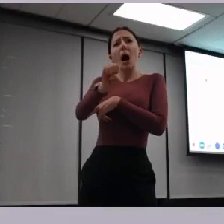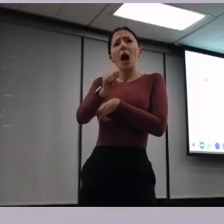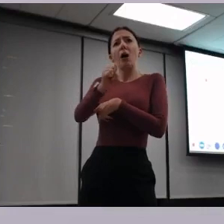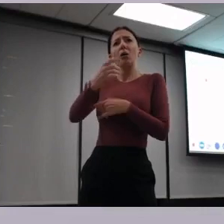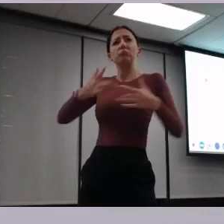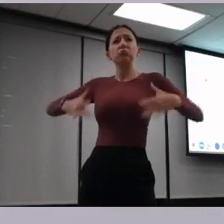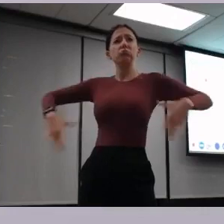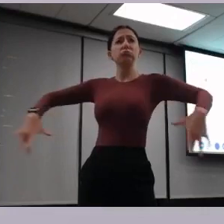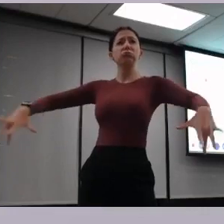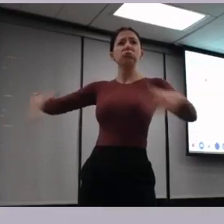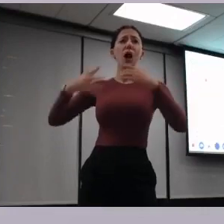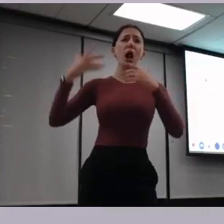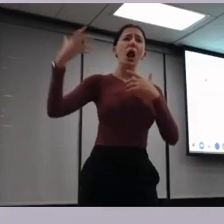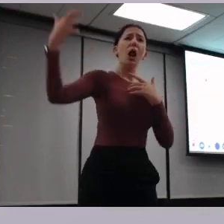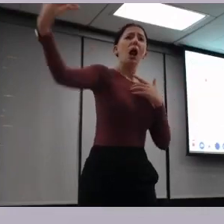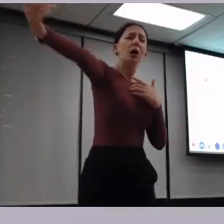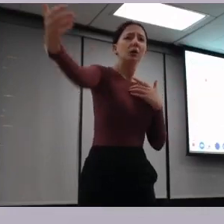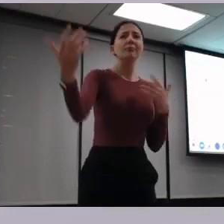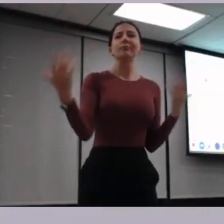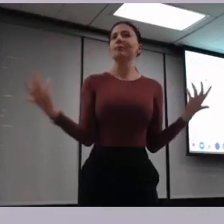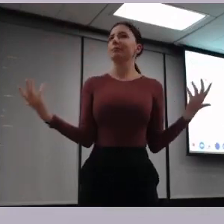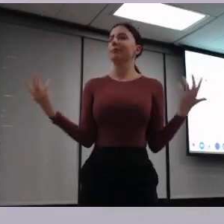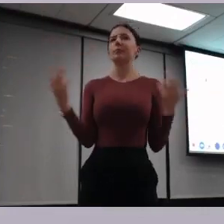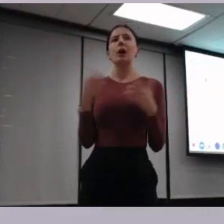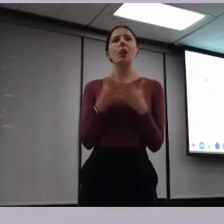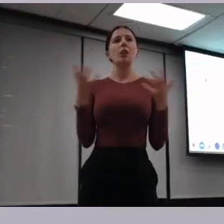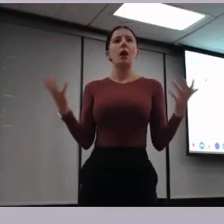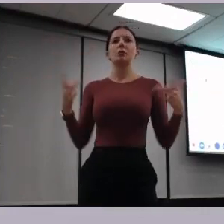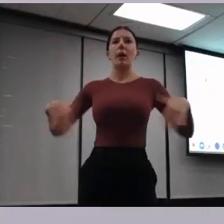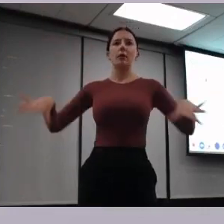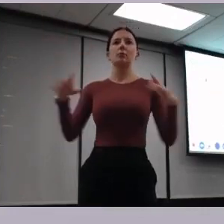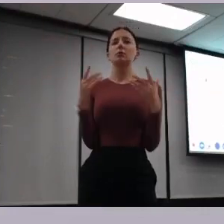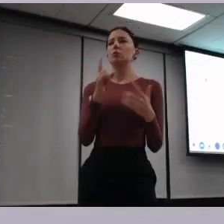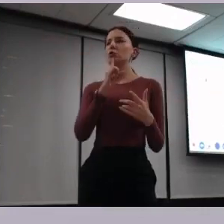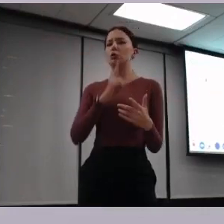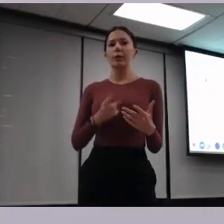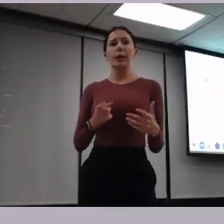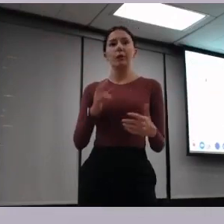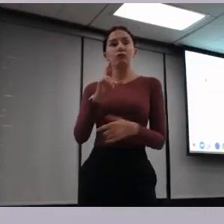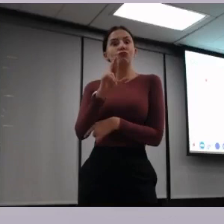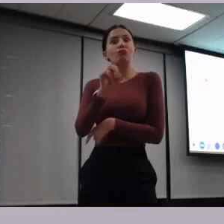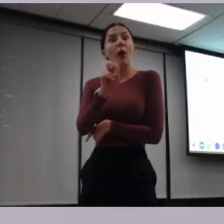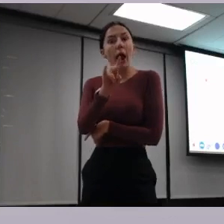So this is truly a rare and exciting opportunity